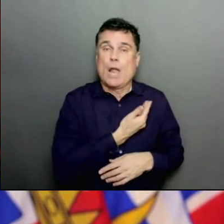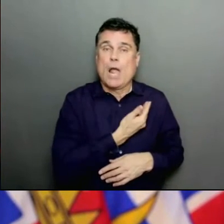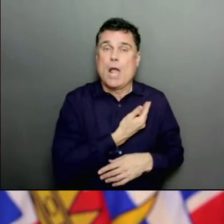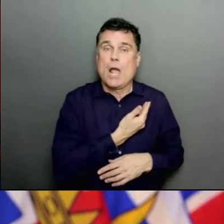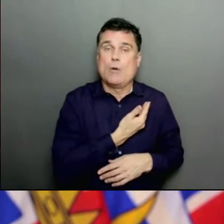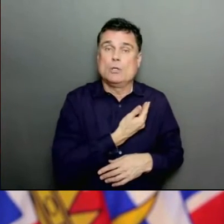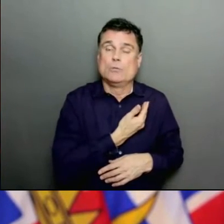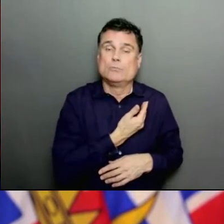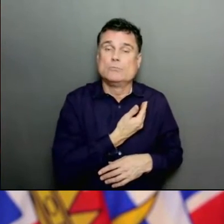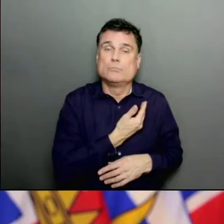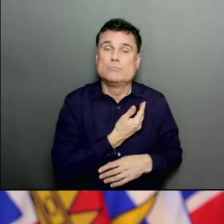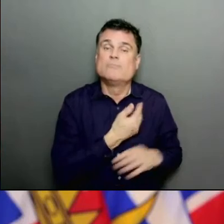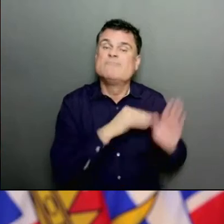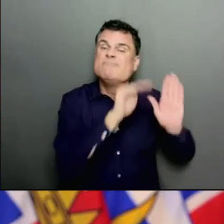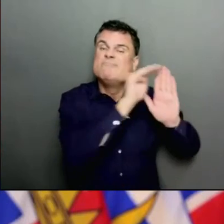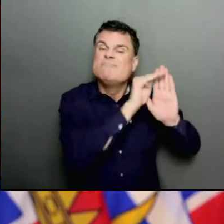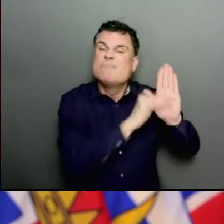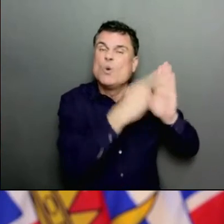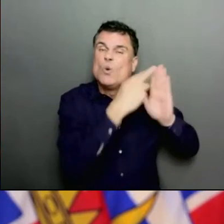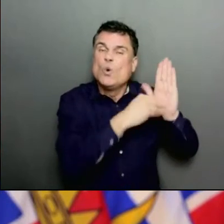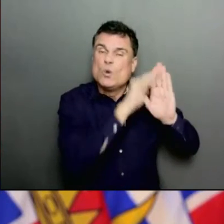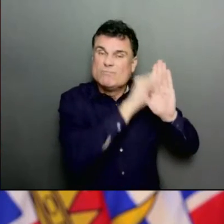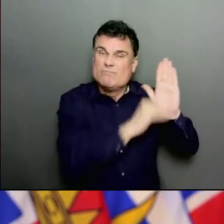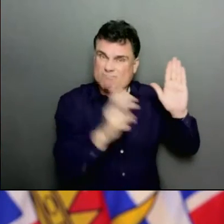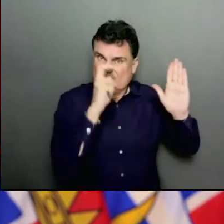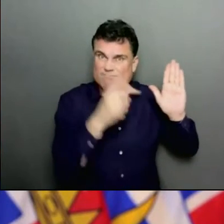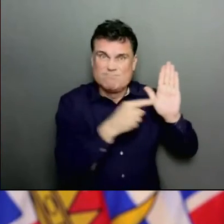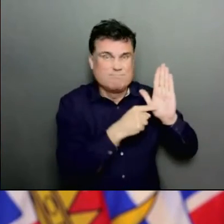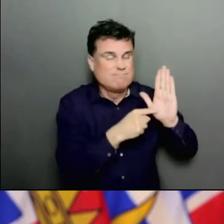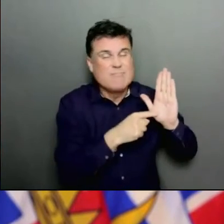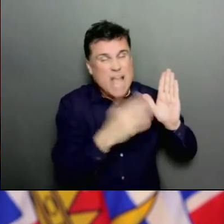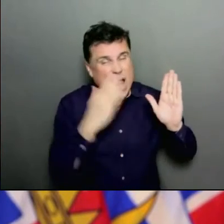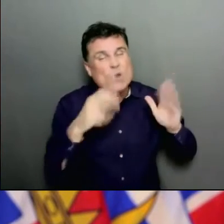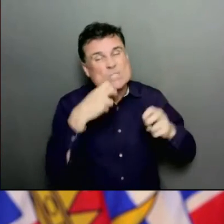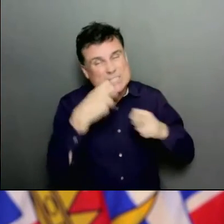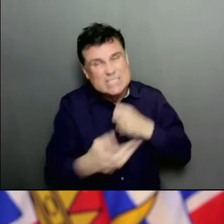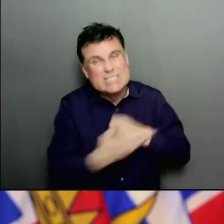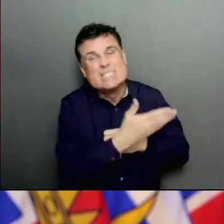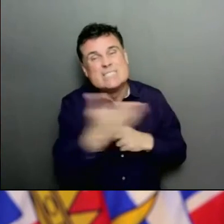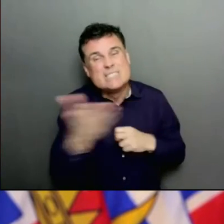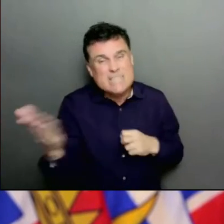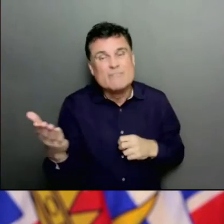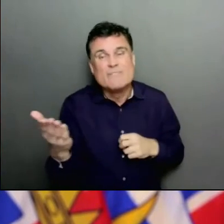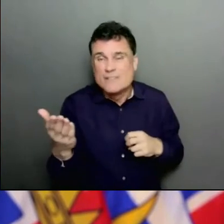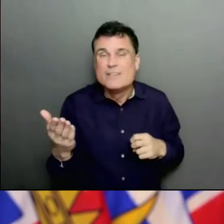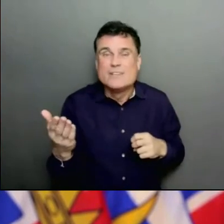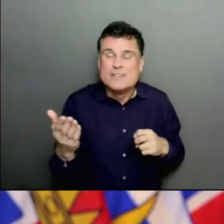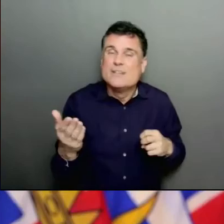But we also know that we have learned how to deal with this virus, and we have